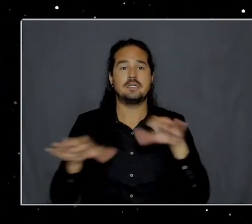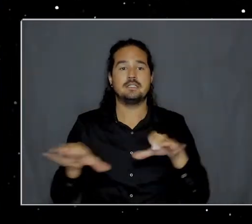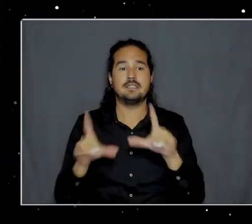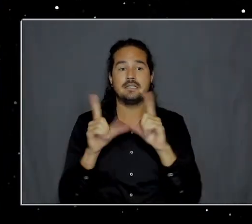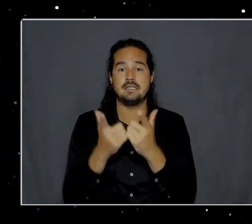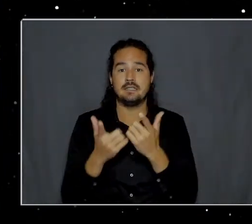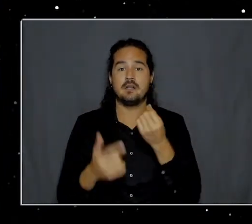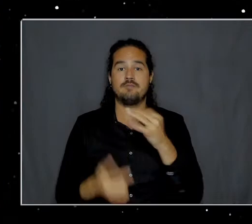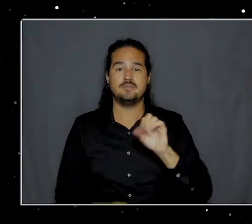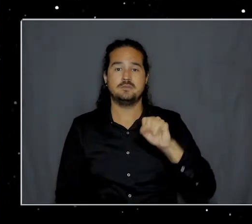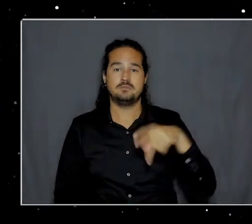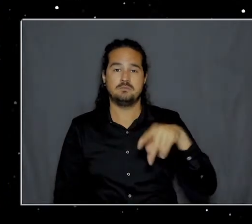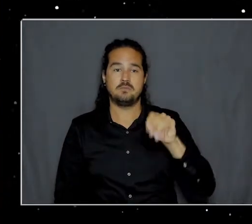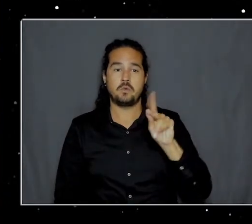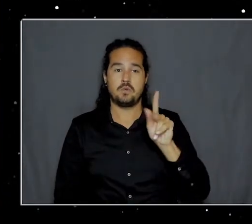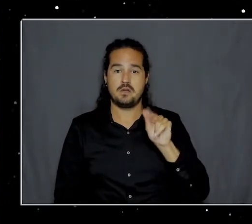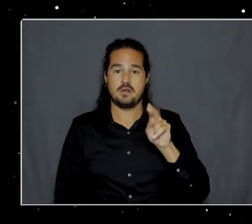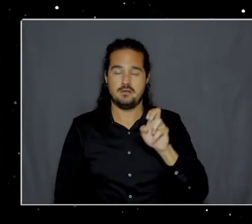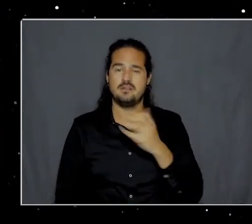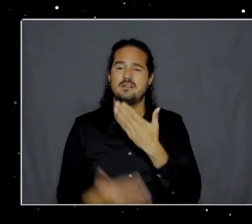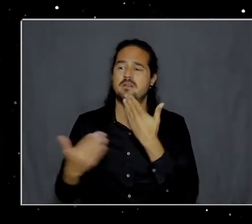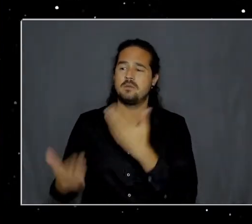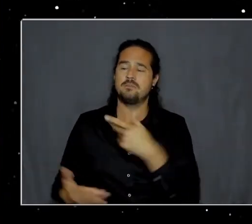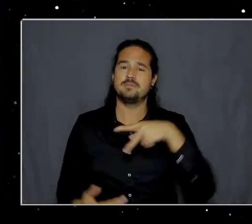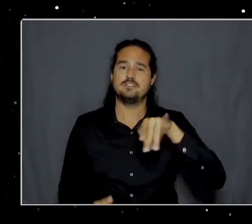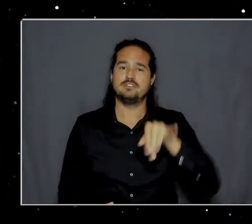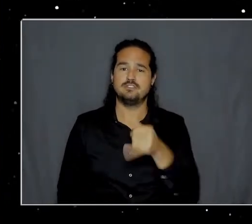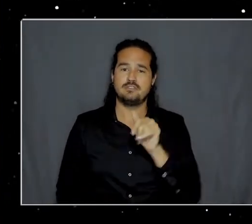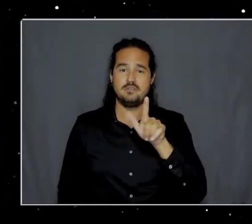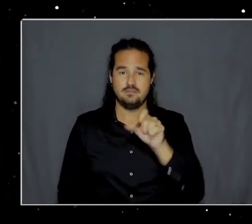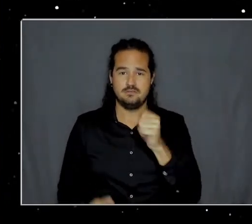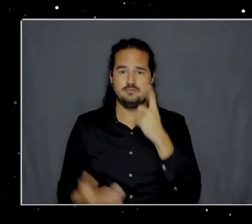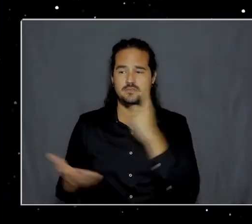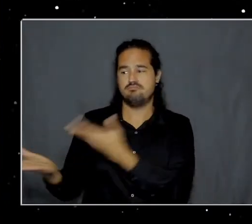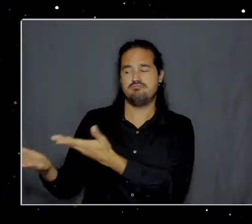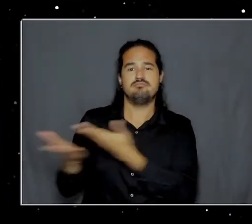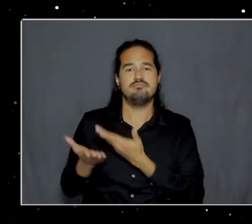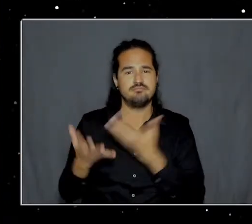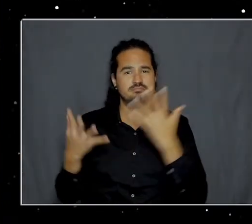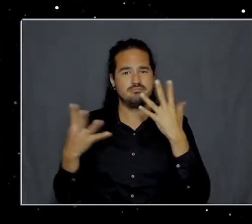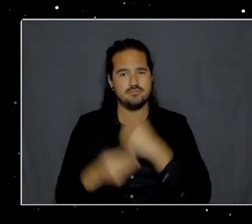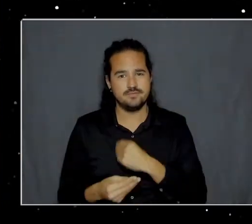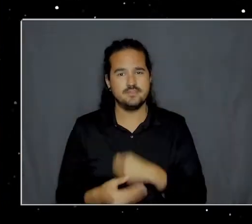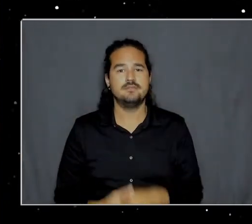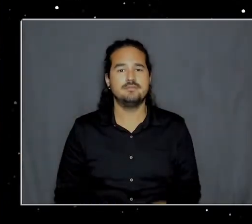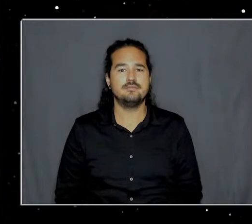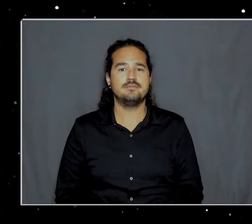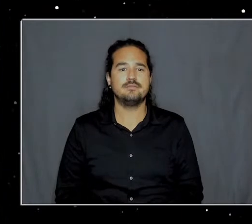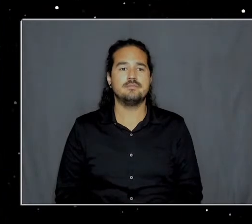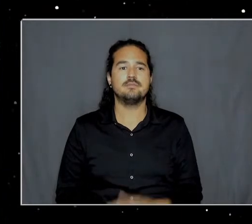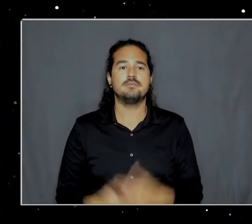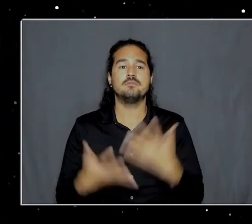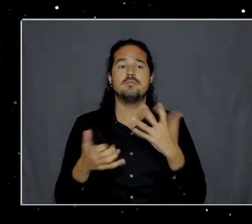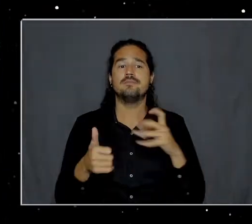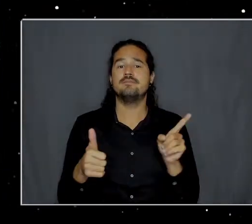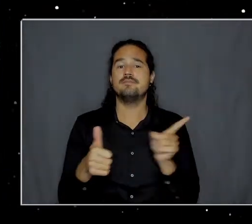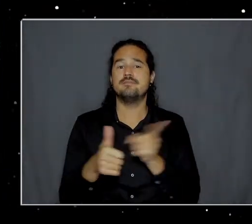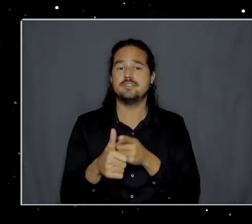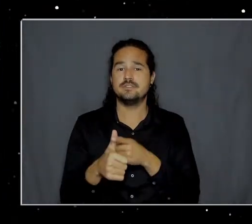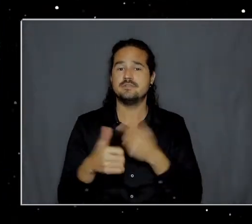AND THANK YOU, PJALS, FOR SHARING THIS WITH US. WE WANT TO BEGIN BY RESPECTFULLY ACKNOWLEDGING THAT WHILE WE ARE